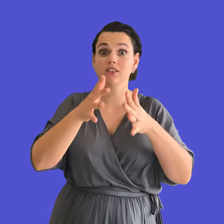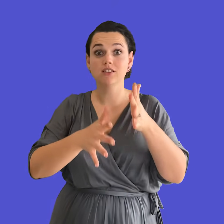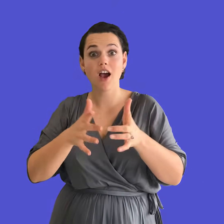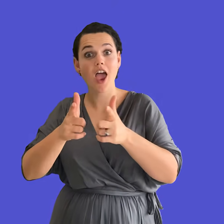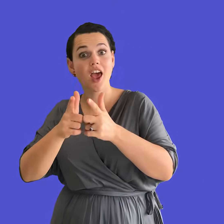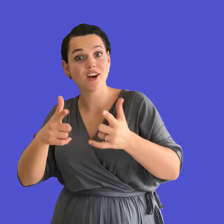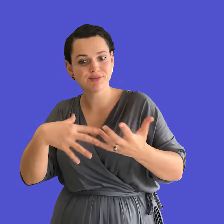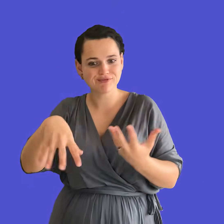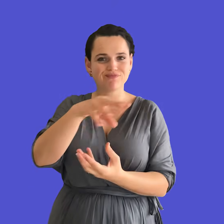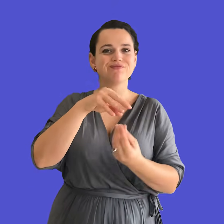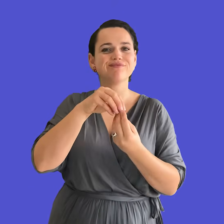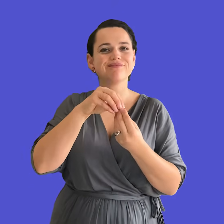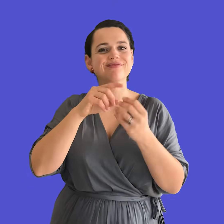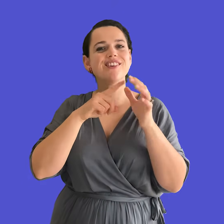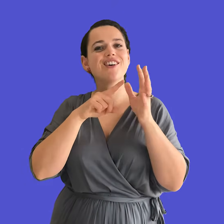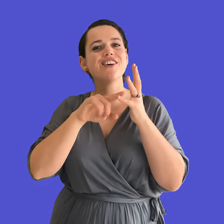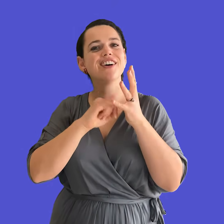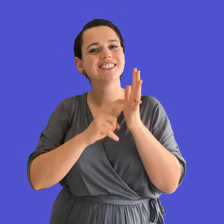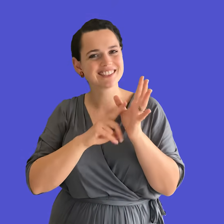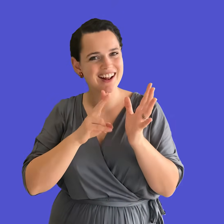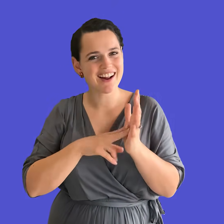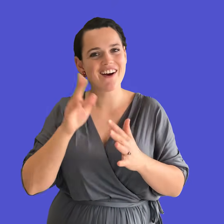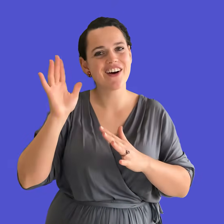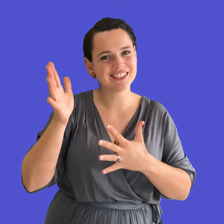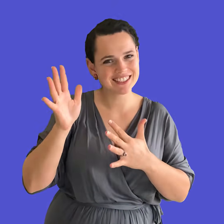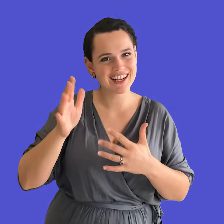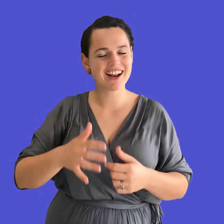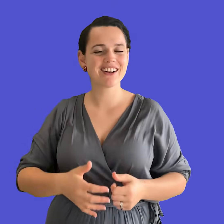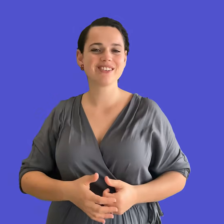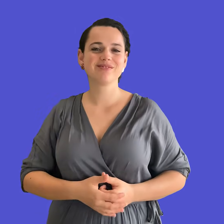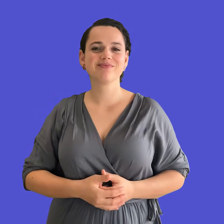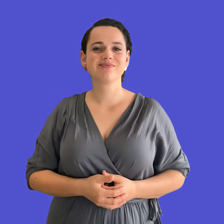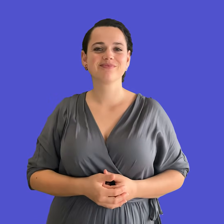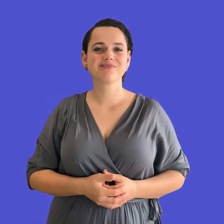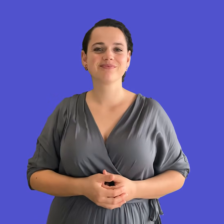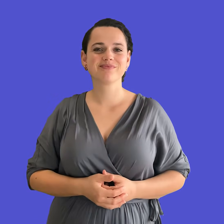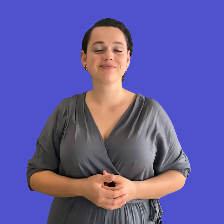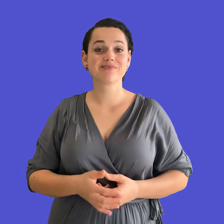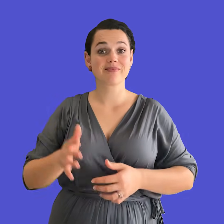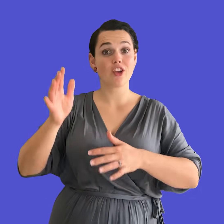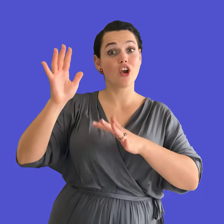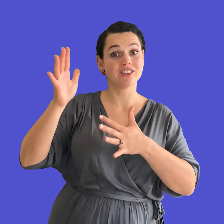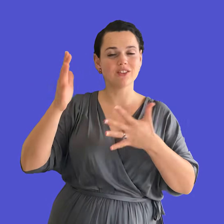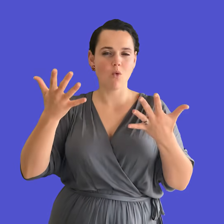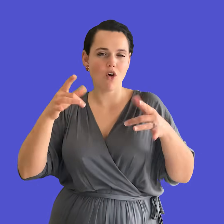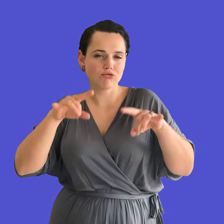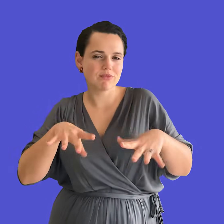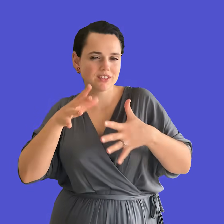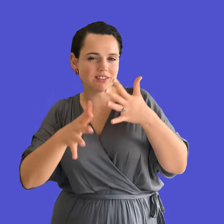That is how Auslan has come about.